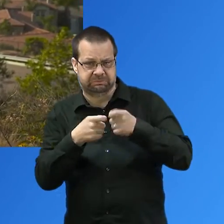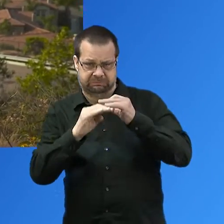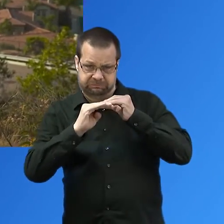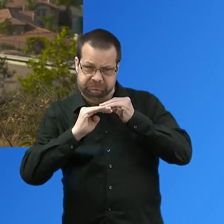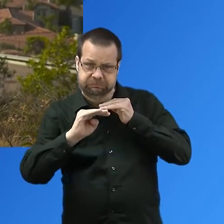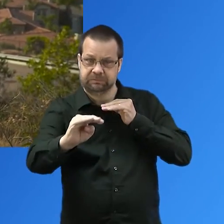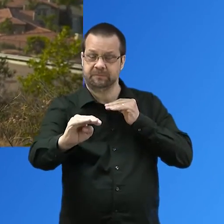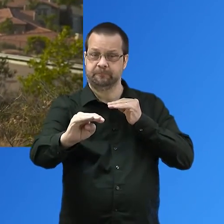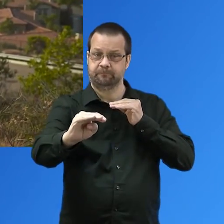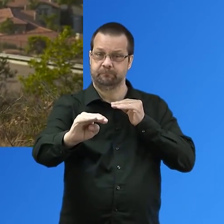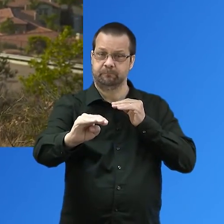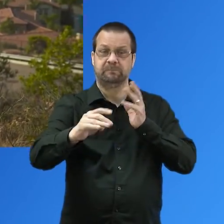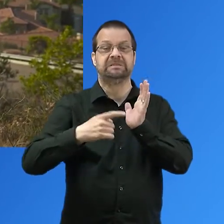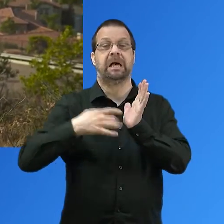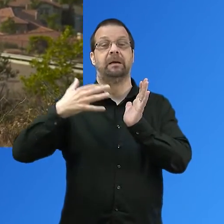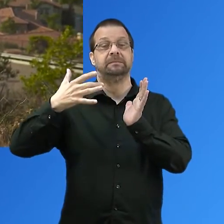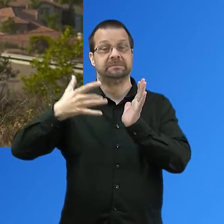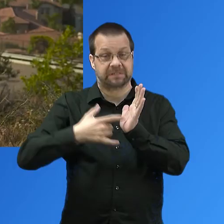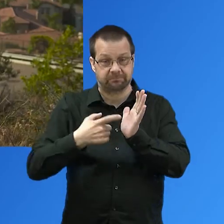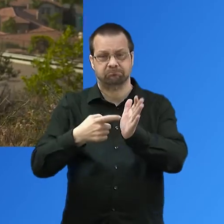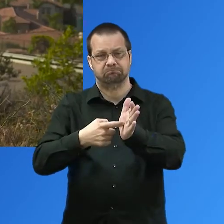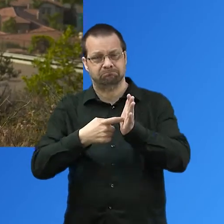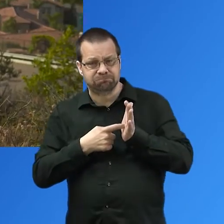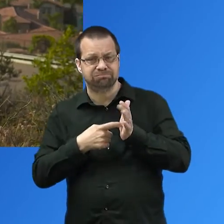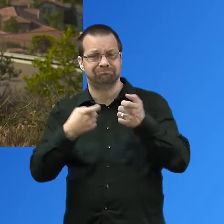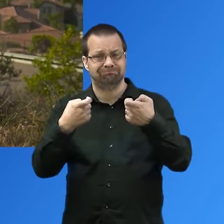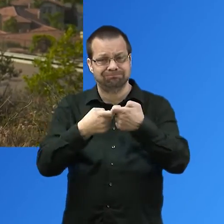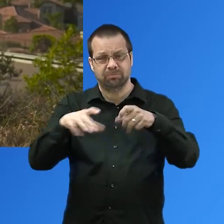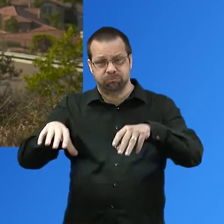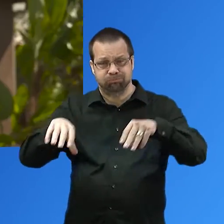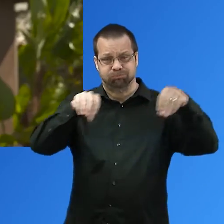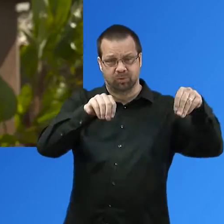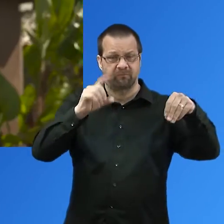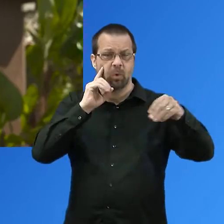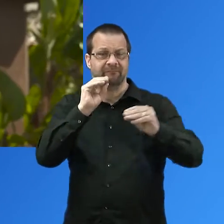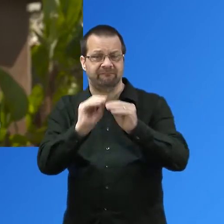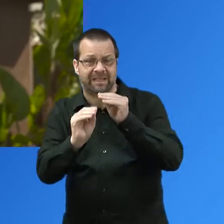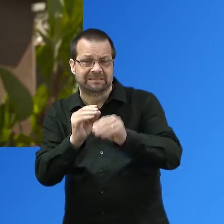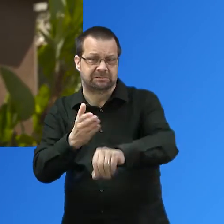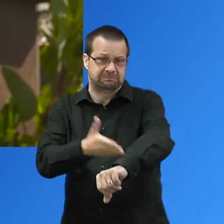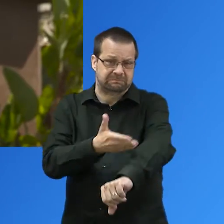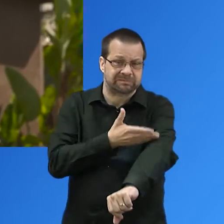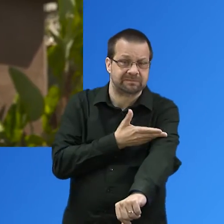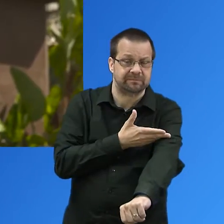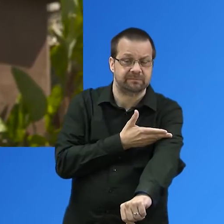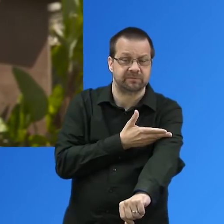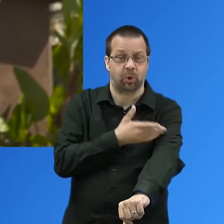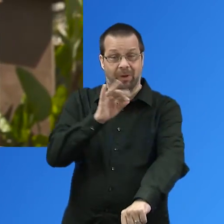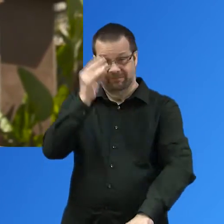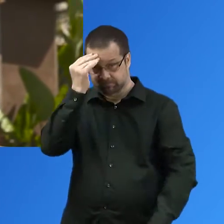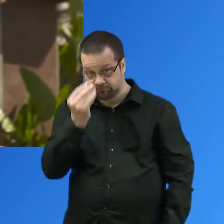and businesses to maintain and upgrade the electrical system. I'd like to show you how you can stay safe and comfortable